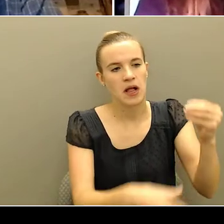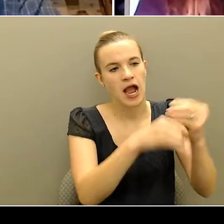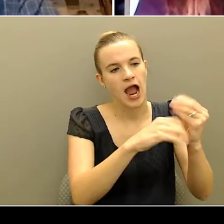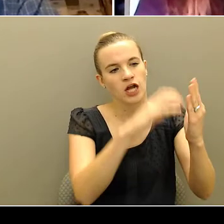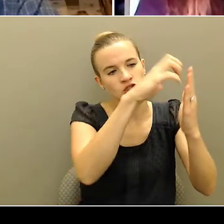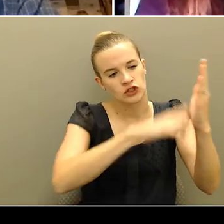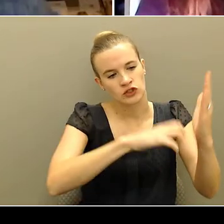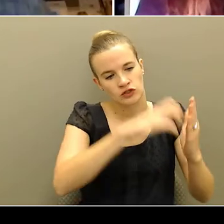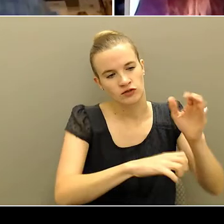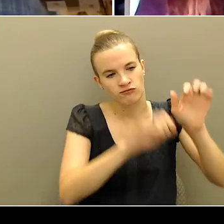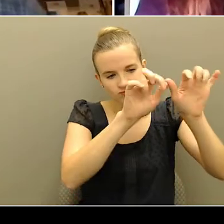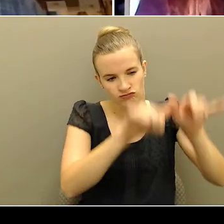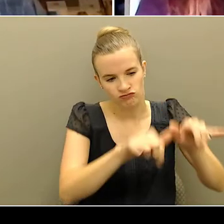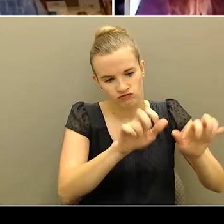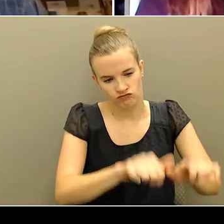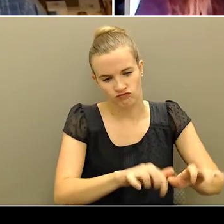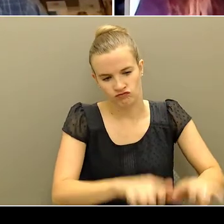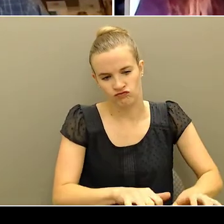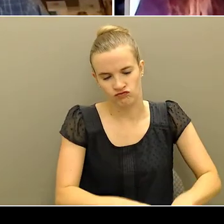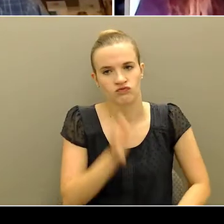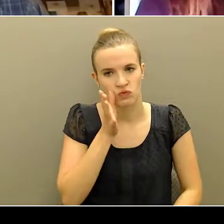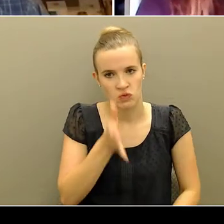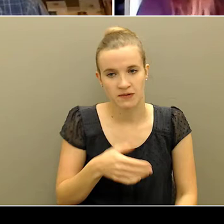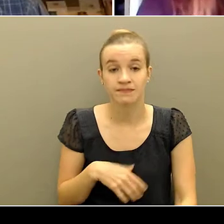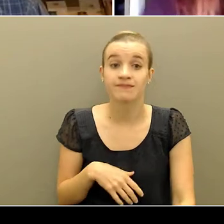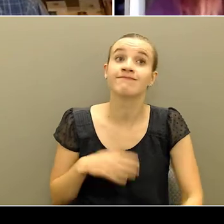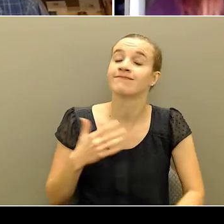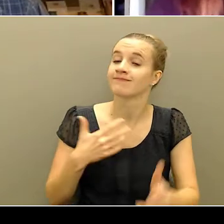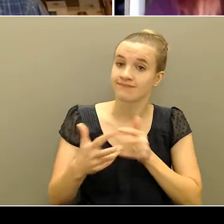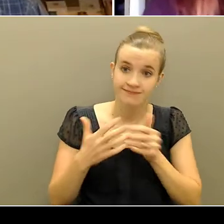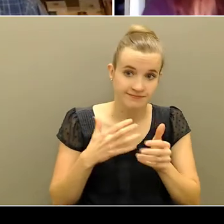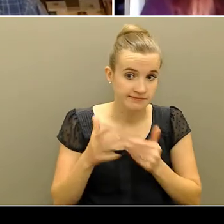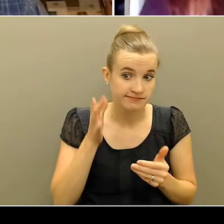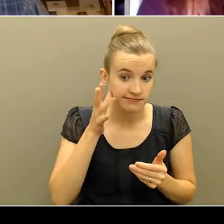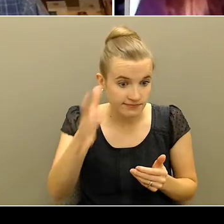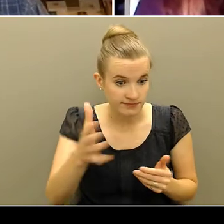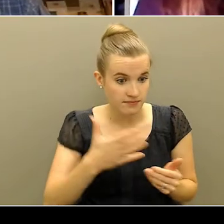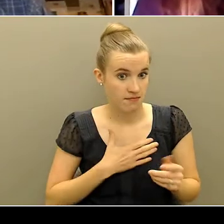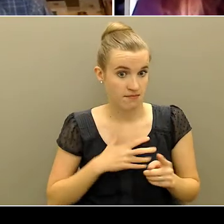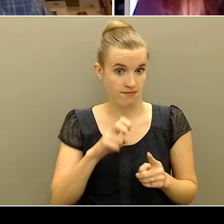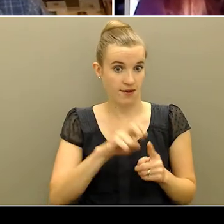finish recently a video for Death Valley National Park which is absolutely